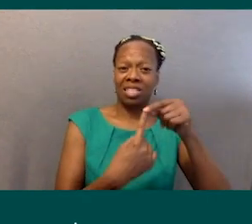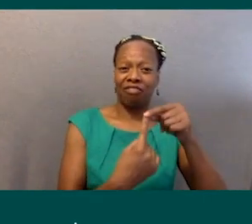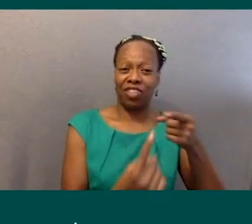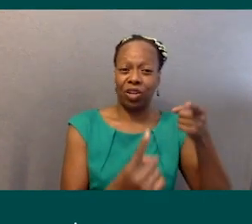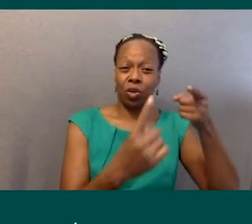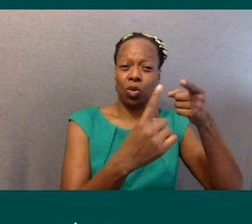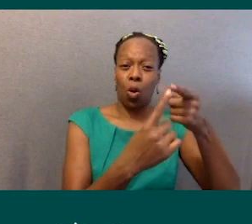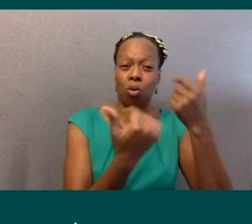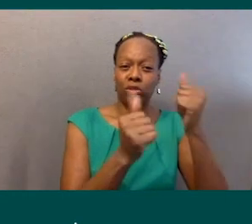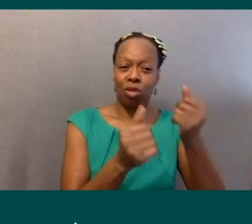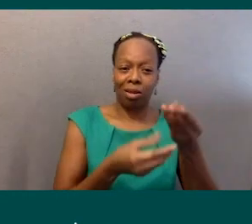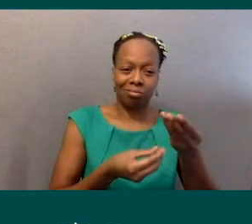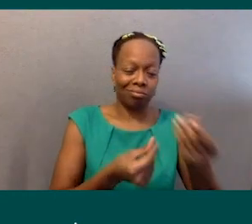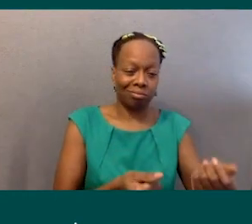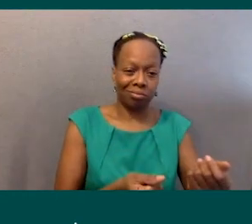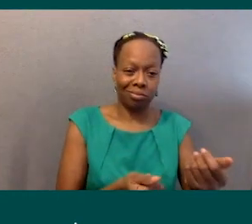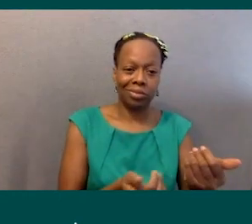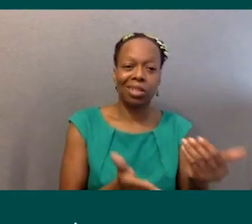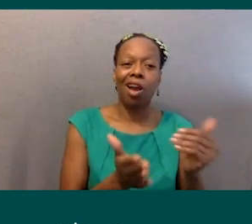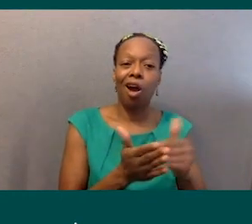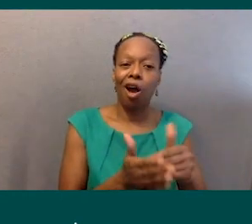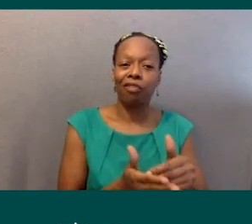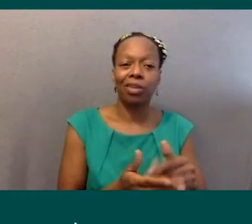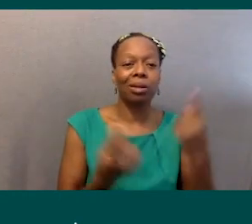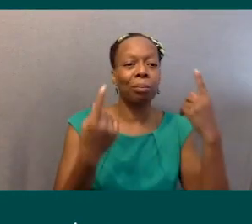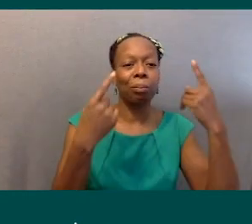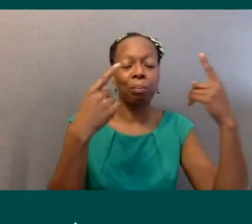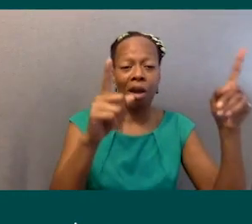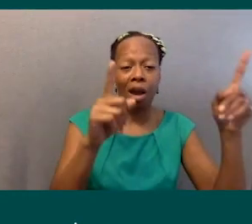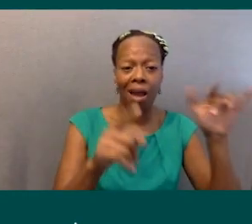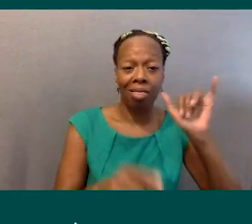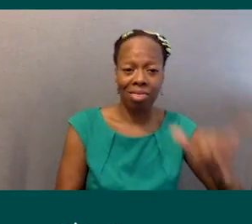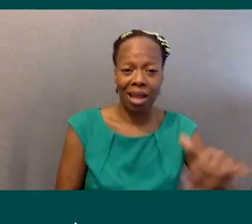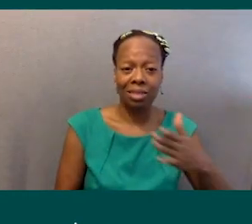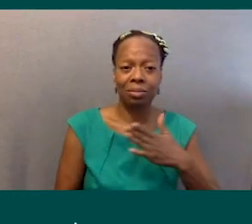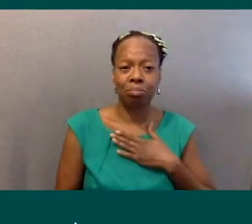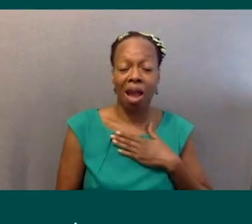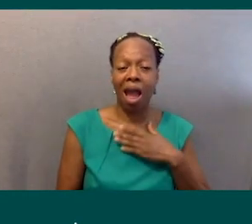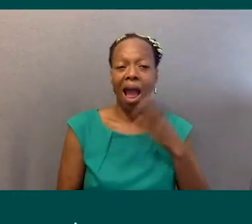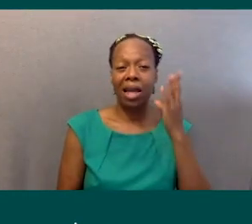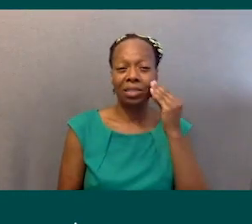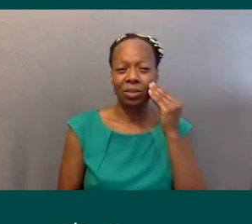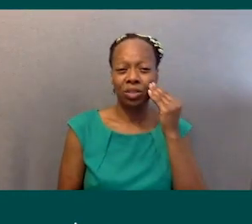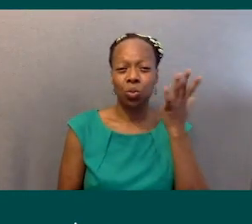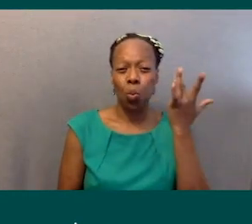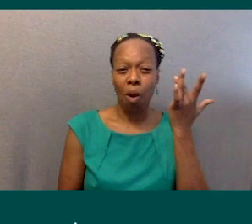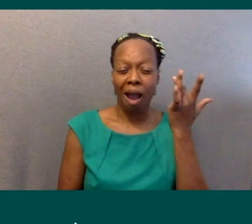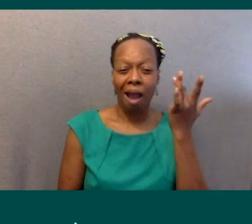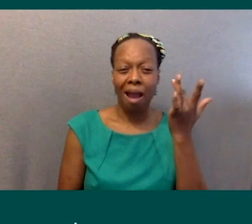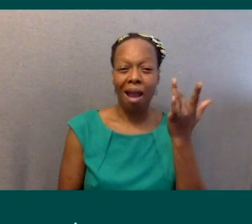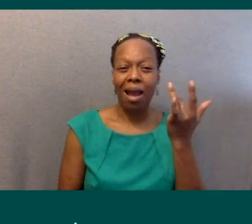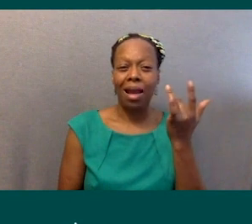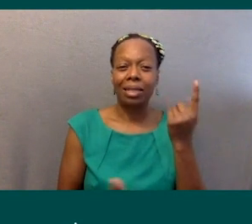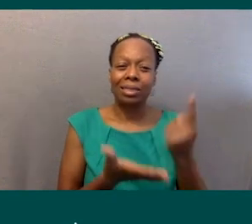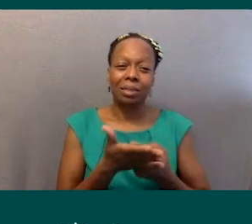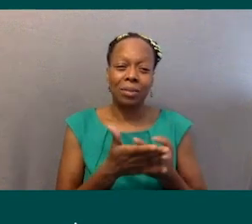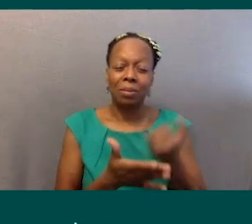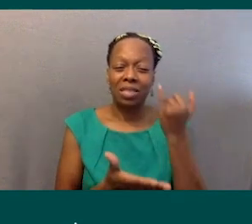most of the time it works, that's my experience. Because of the dosing, that's why the people feels that it's not working.